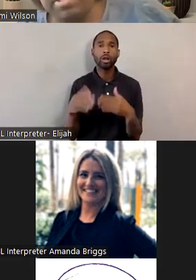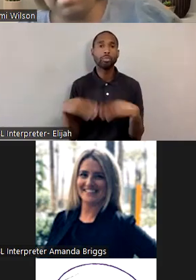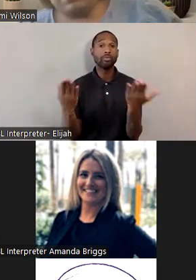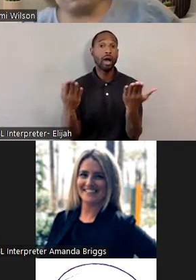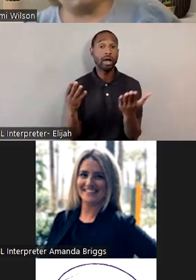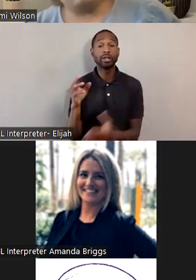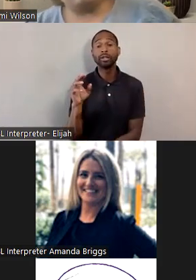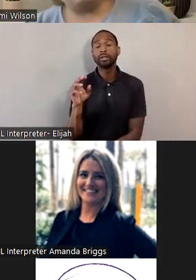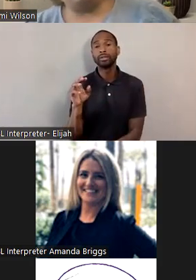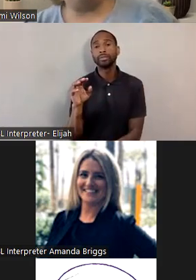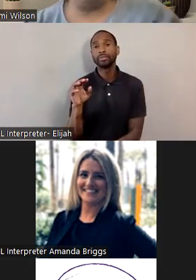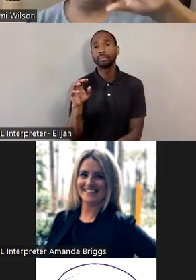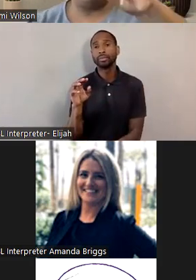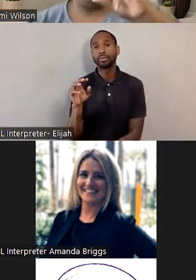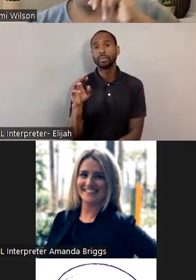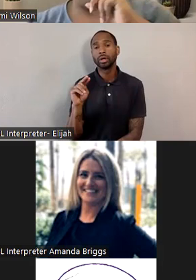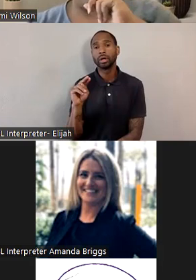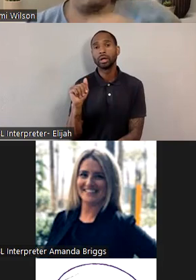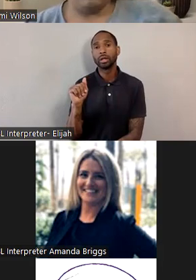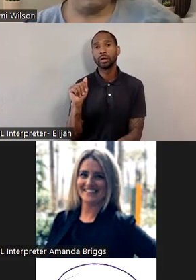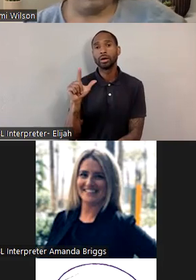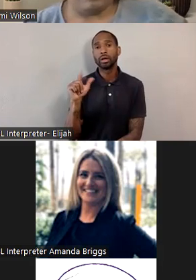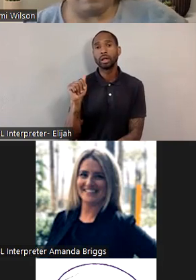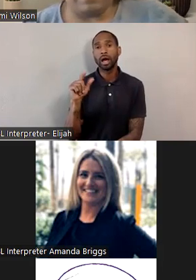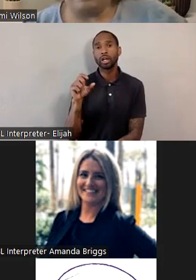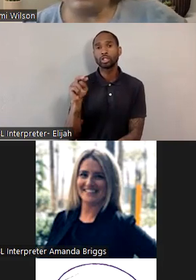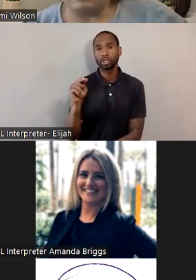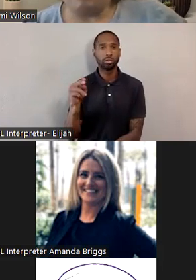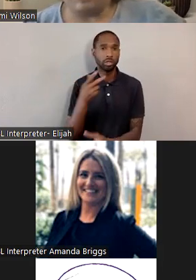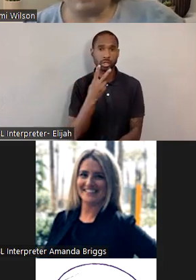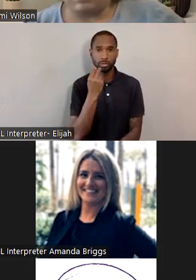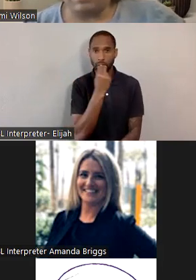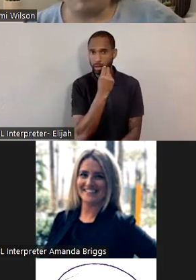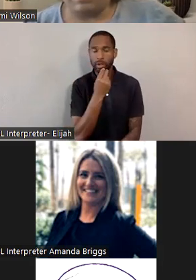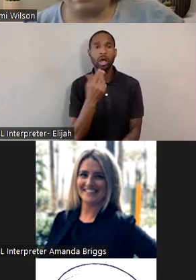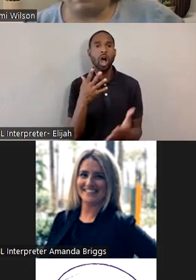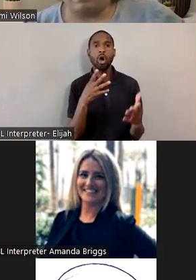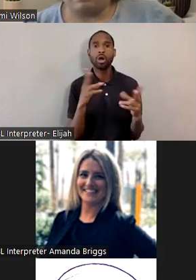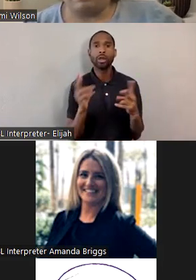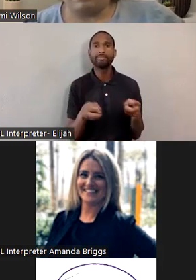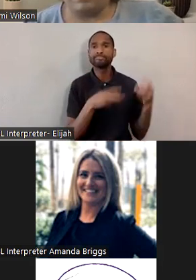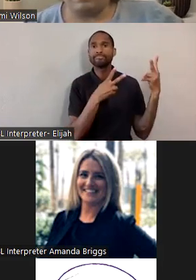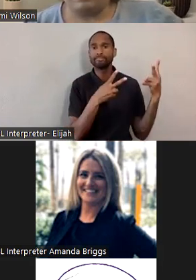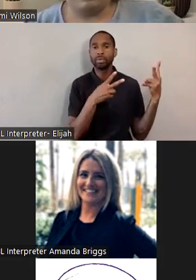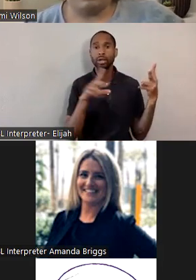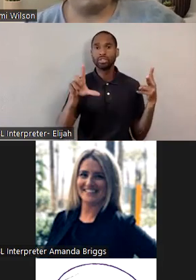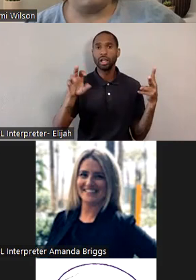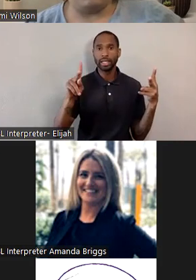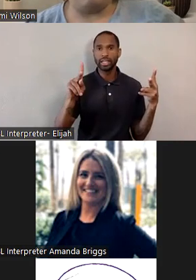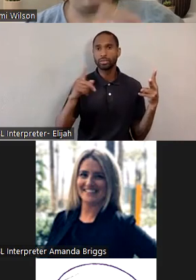the Naloxone spray. And it looks like they've put the clip in the link. So it may